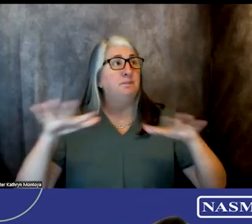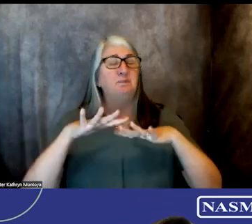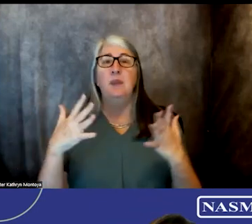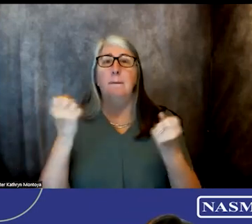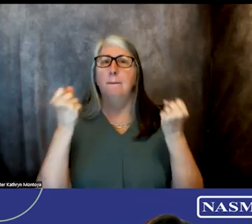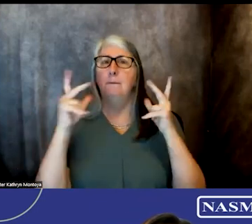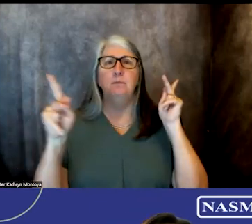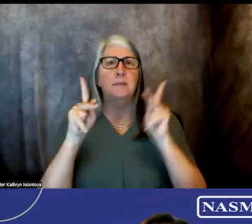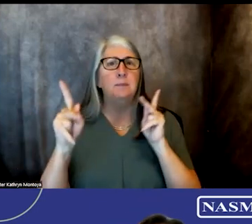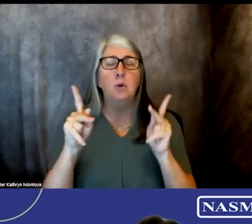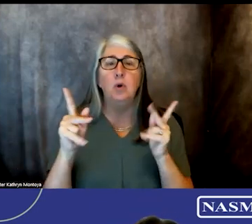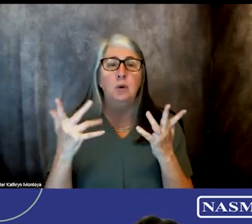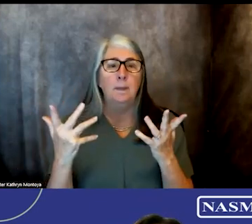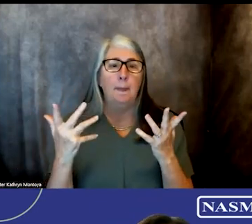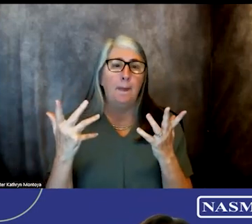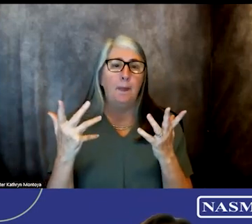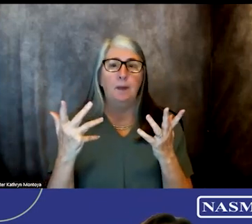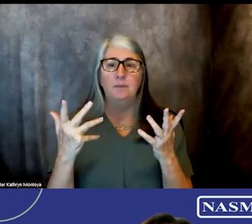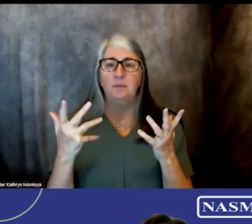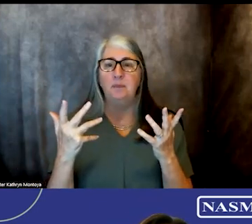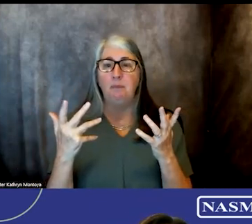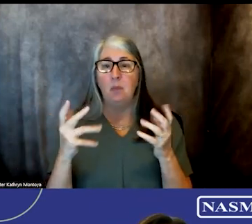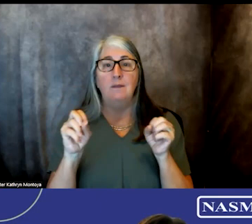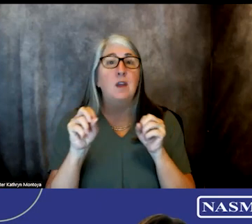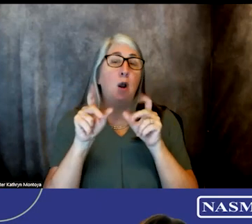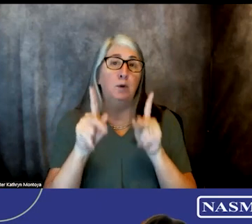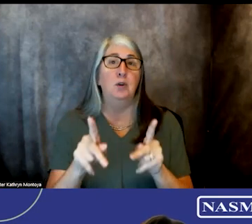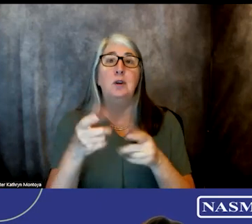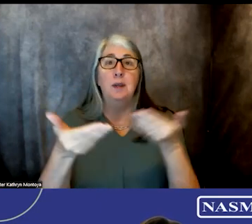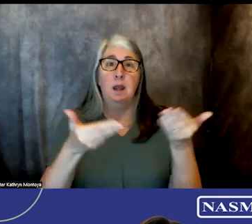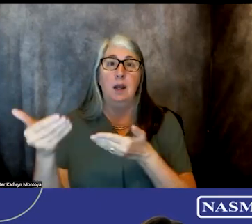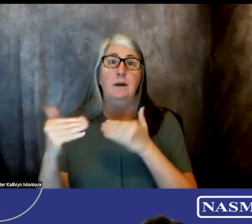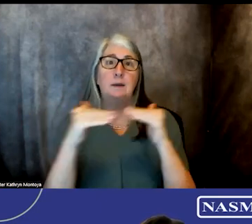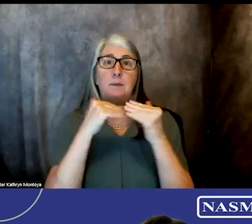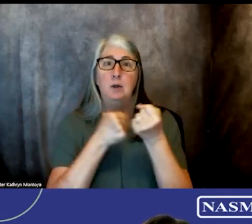OPPORTUNITY TO BE HIRED AS A PEER SUPPORT SPECIALIST. HOW CAN WE